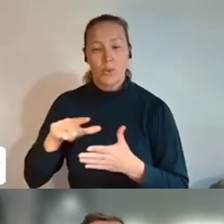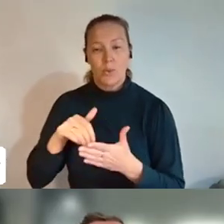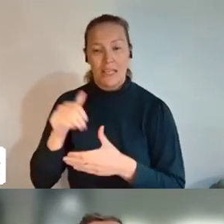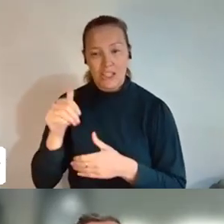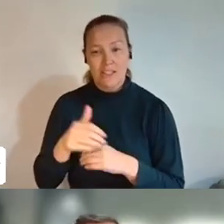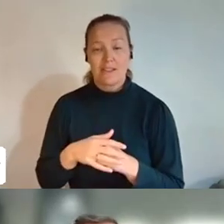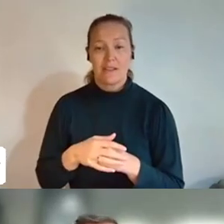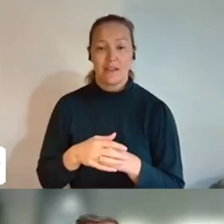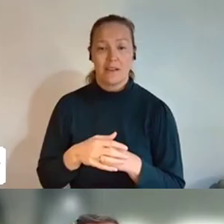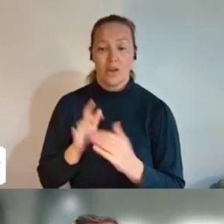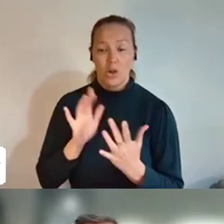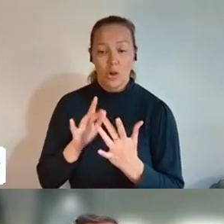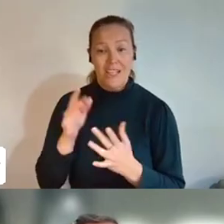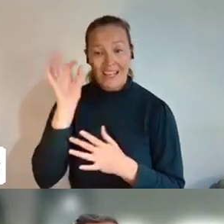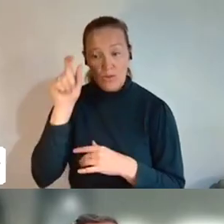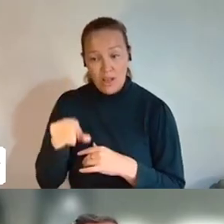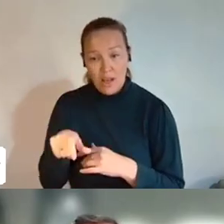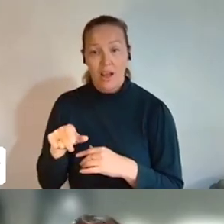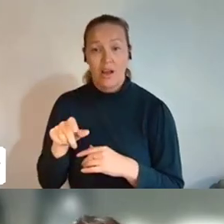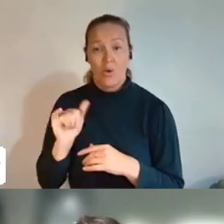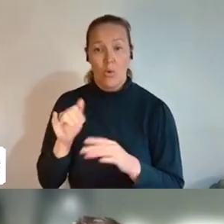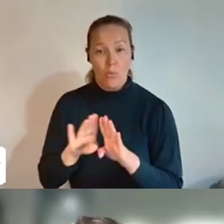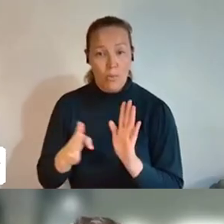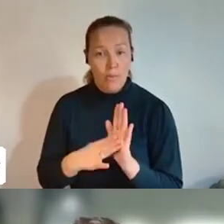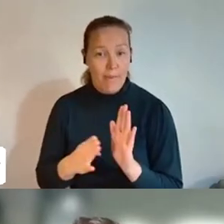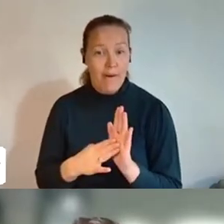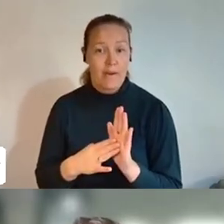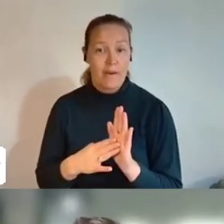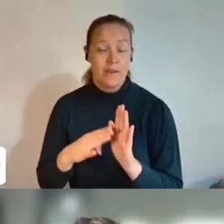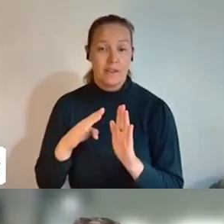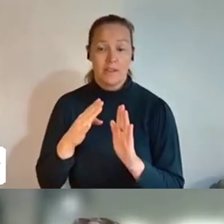local board member if you're in Auckland about what matters to you, apply to join an advisory